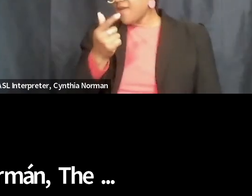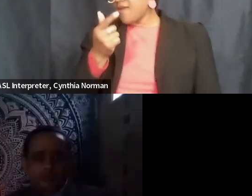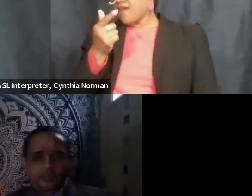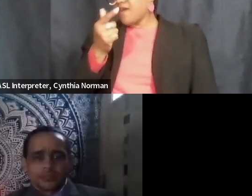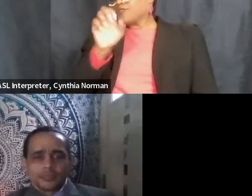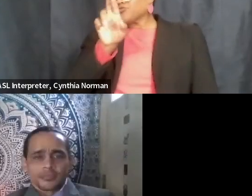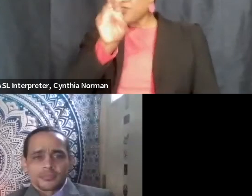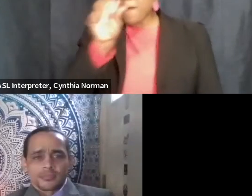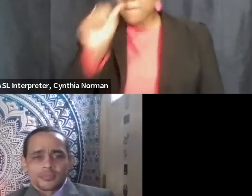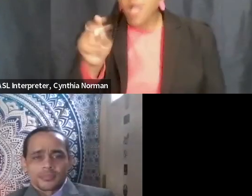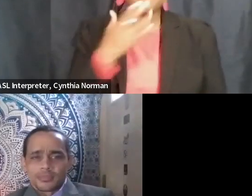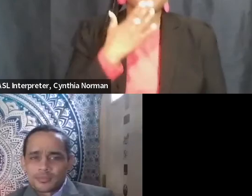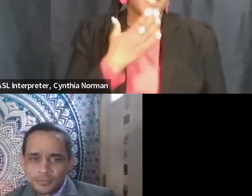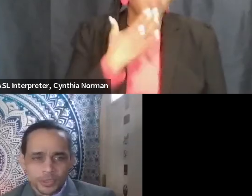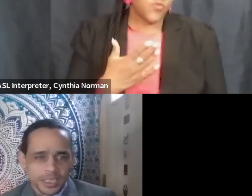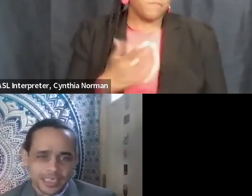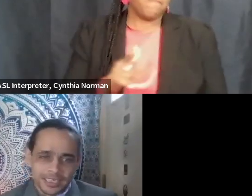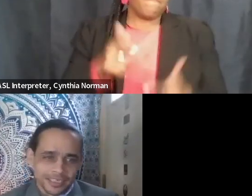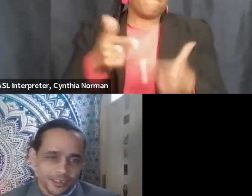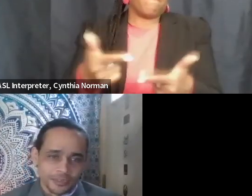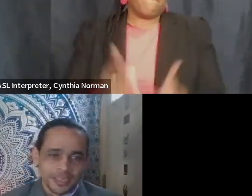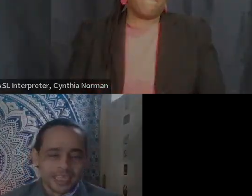Thank you. Muchas gracias, Congressman Langevin